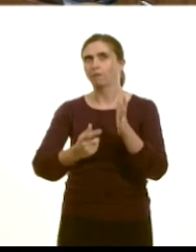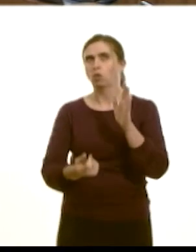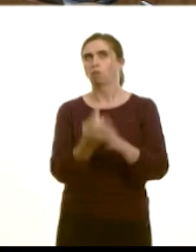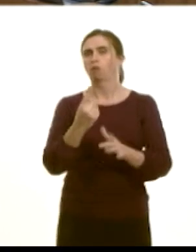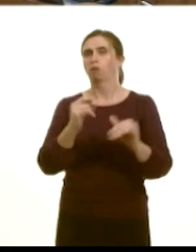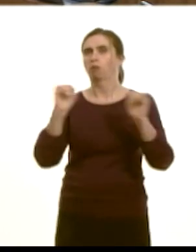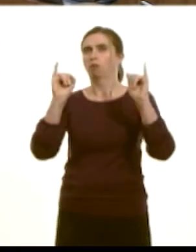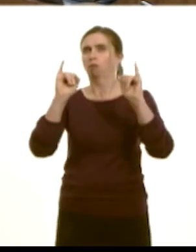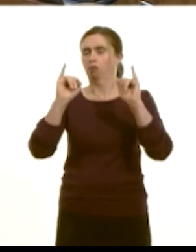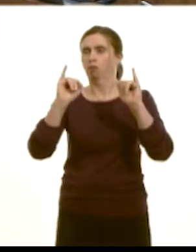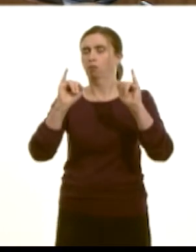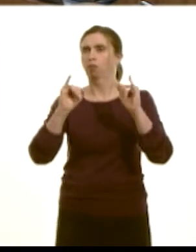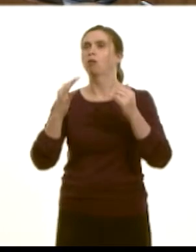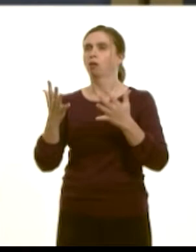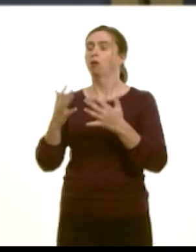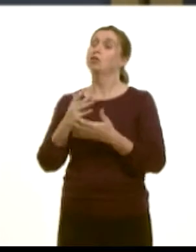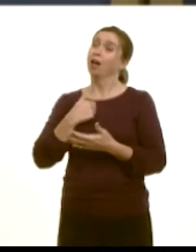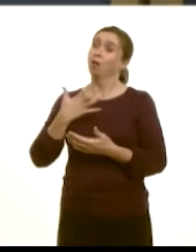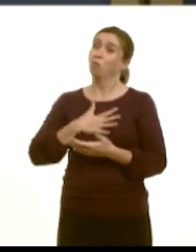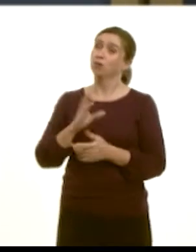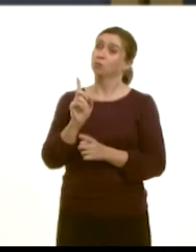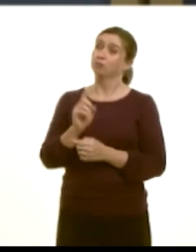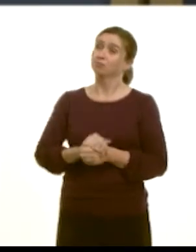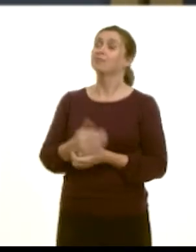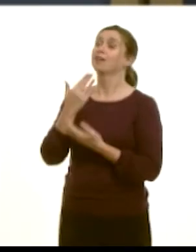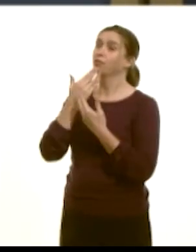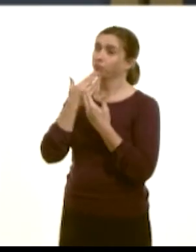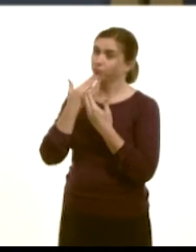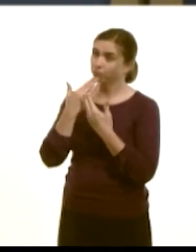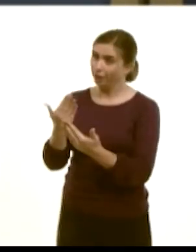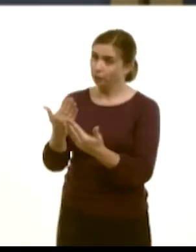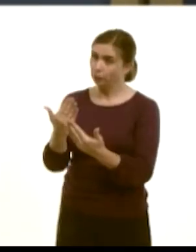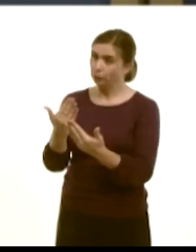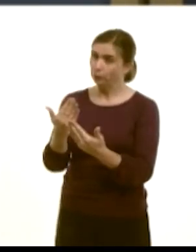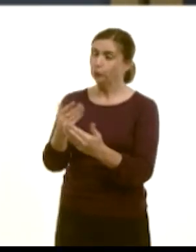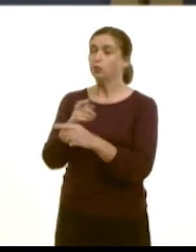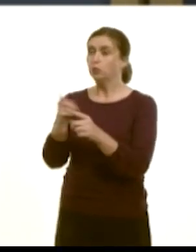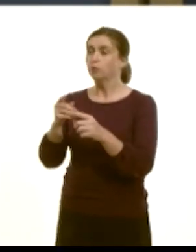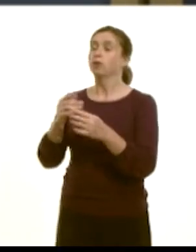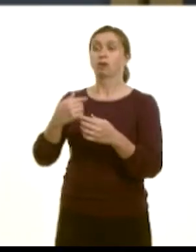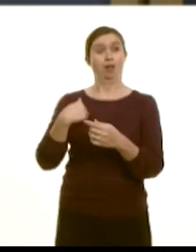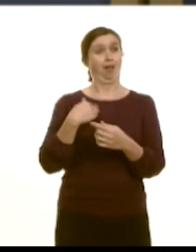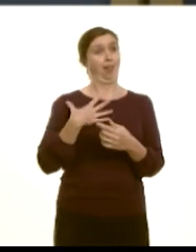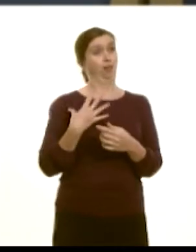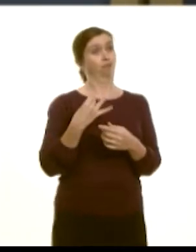Therefore, may I say thanks, on behalf of communities across Wales, to those fire services